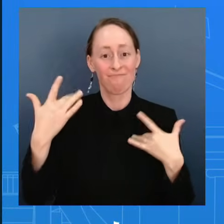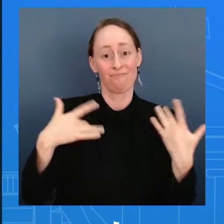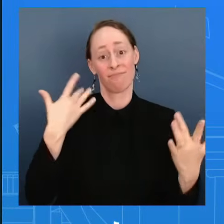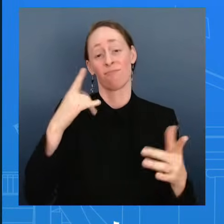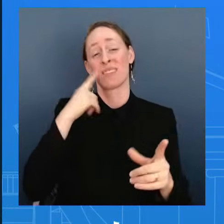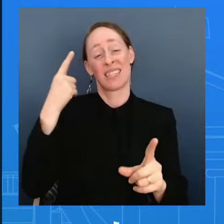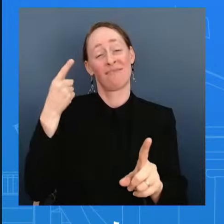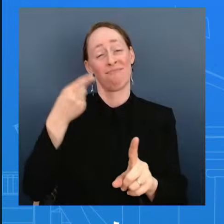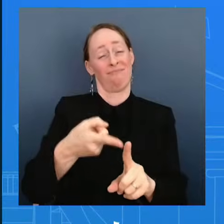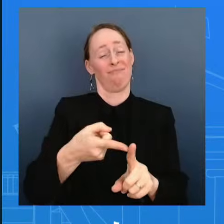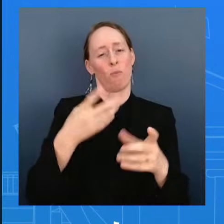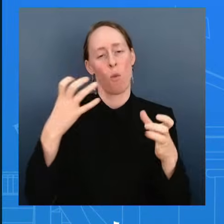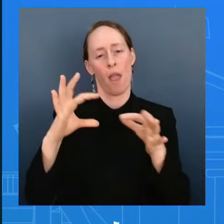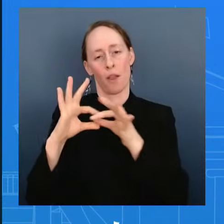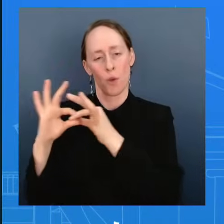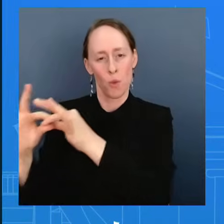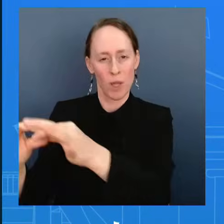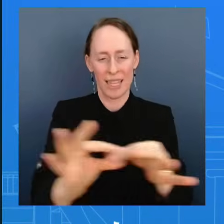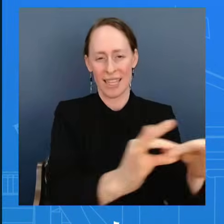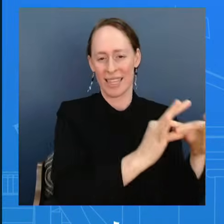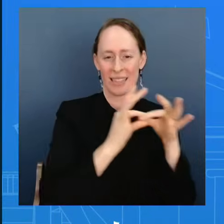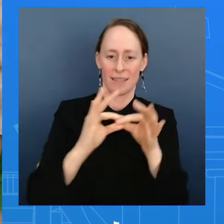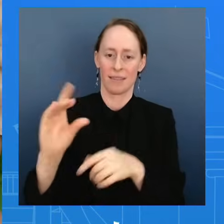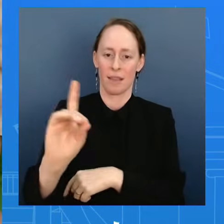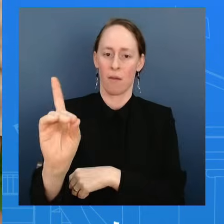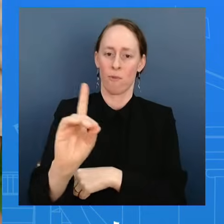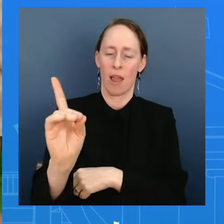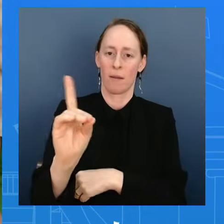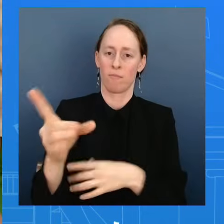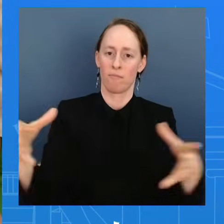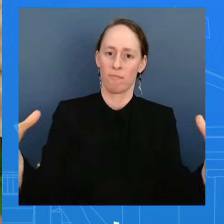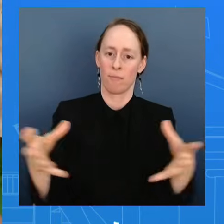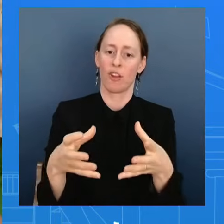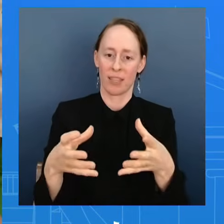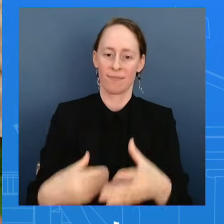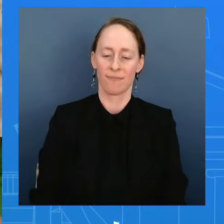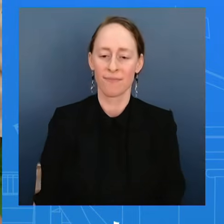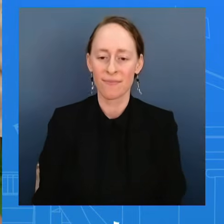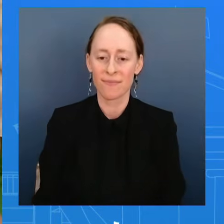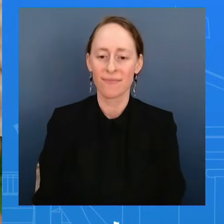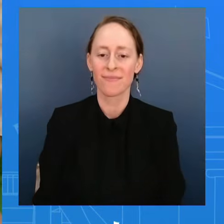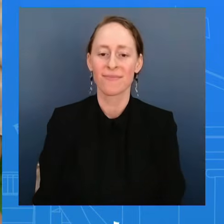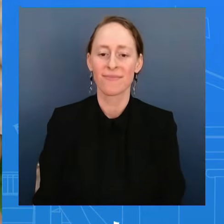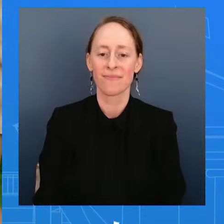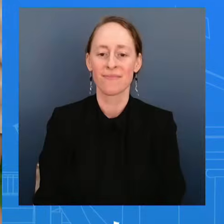That's what the ec- -- economic team is going to continue to do. Again, we believe the economy remains resilient.